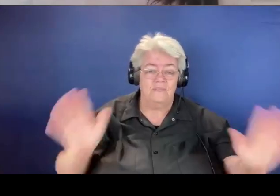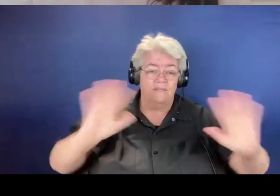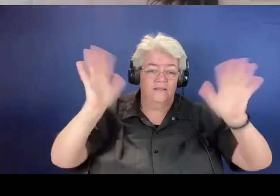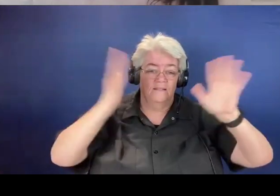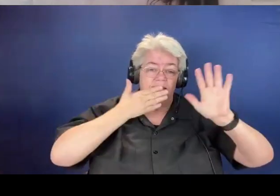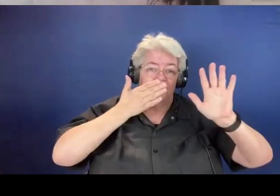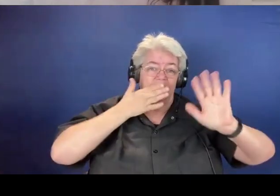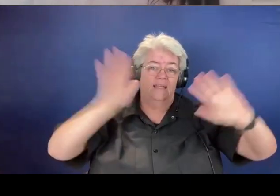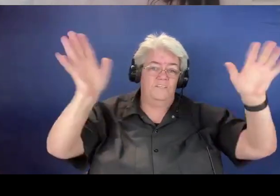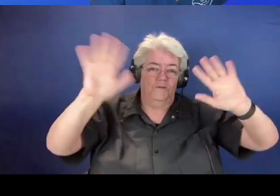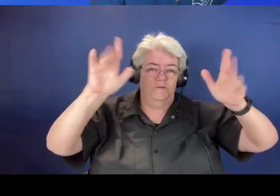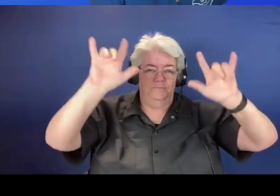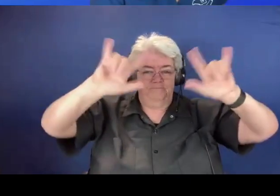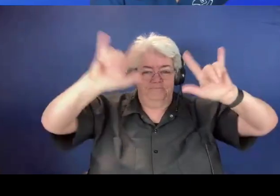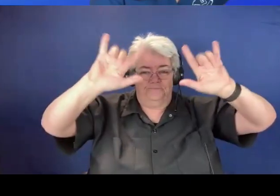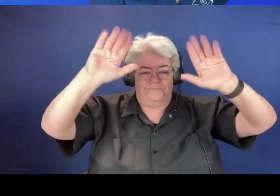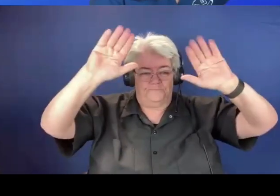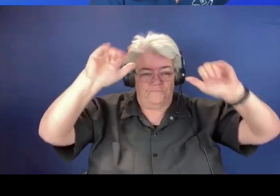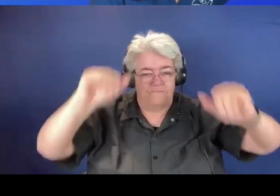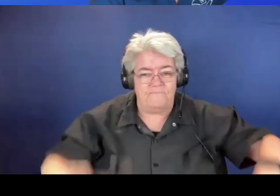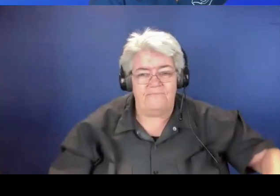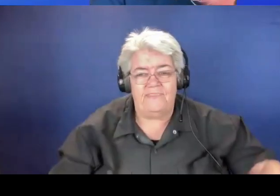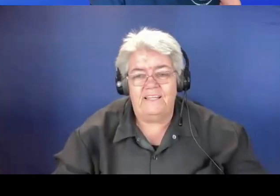Thank you Terri to our interpreter. Thank you so much.